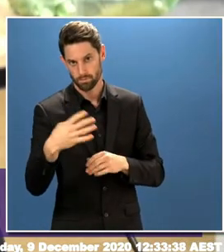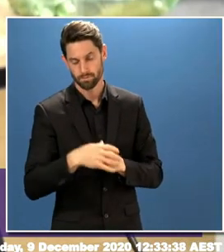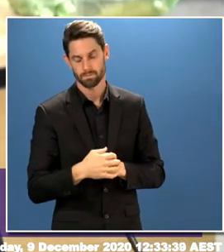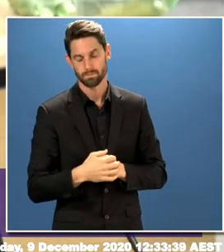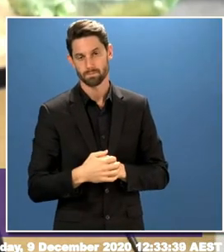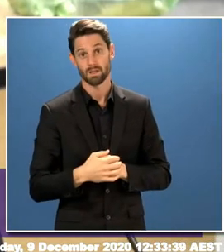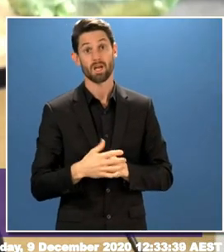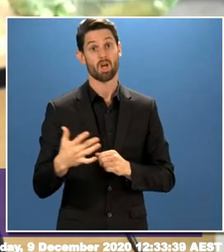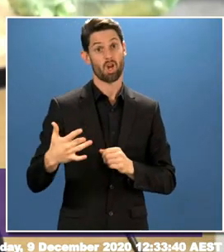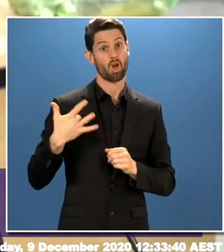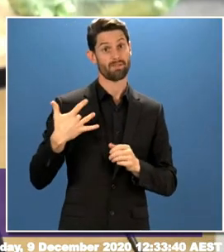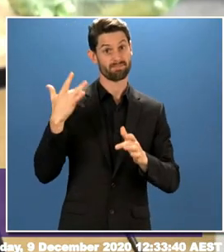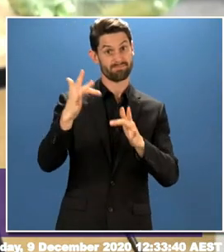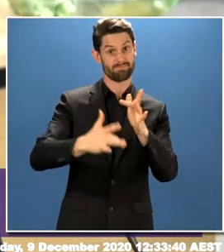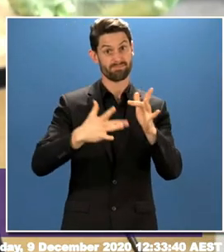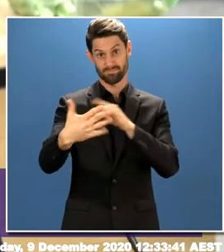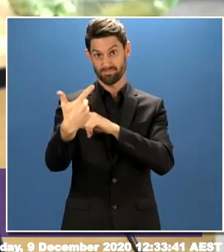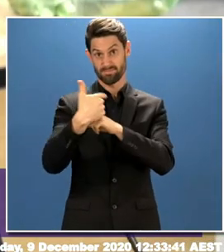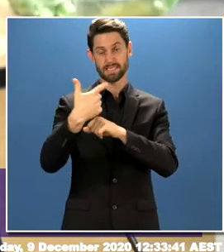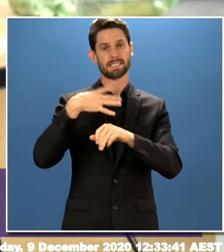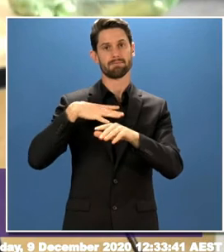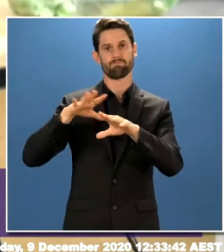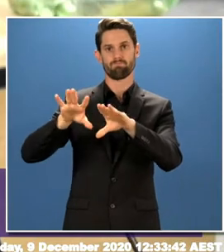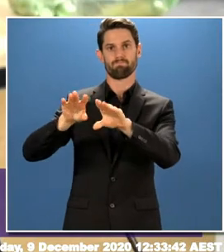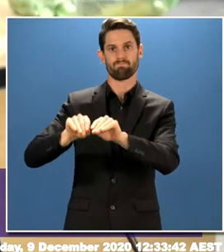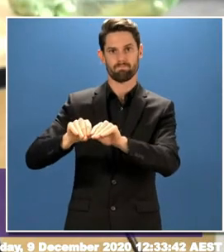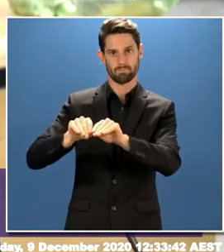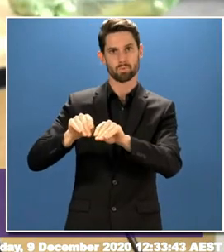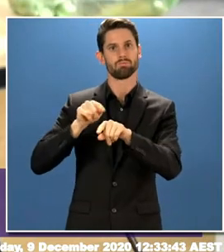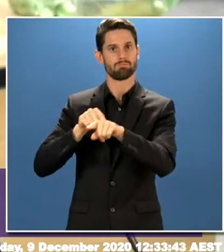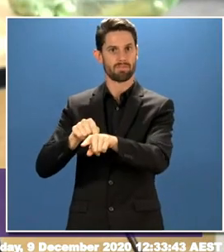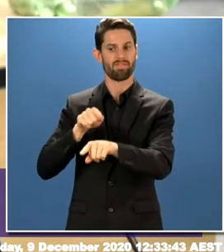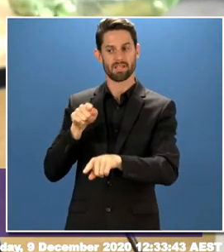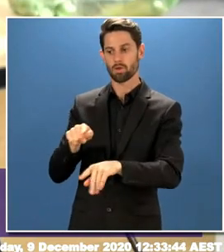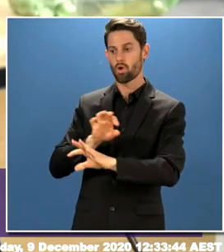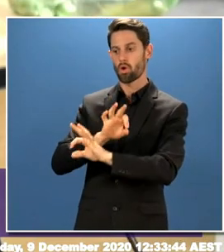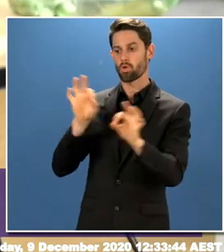Secondly, that the live webcast stream be ceased to ensure compliance with the non-publication order.